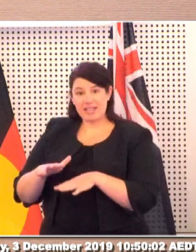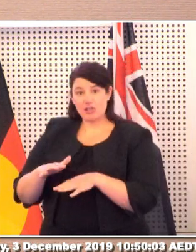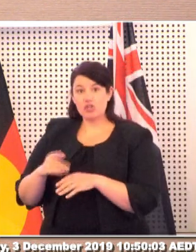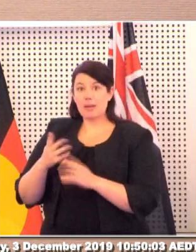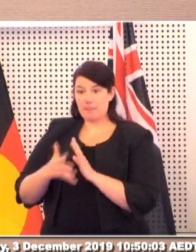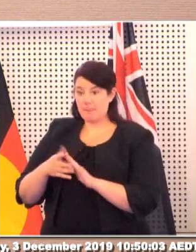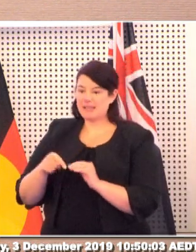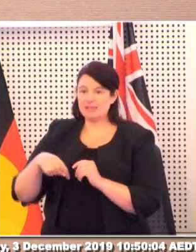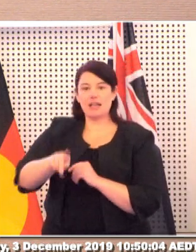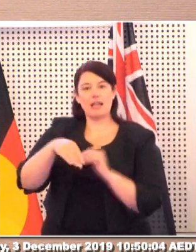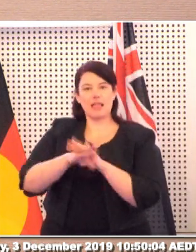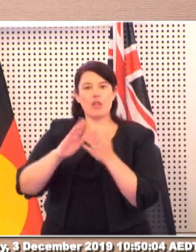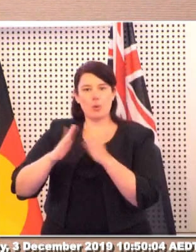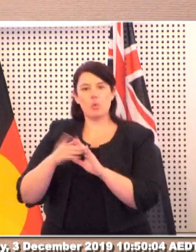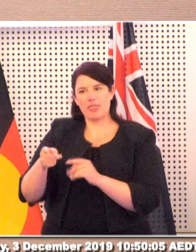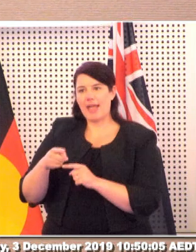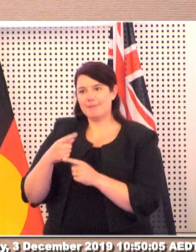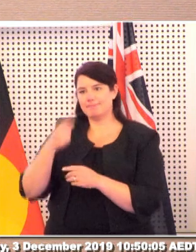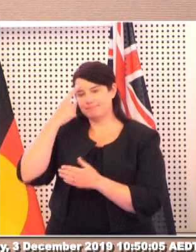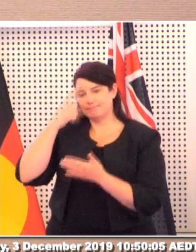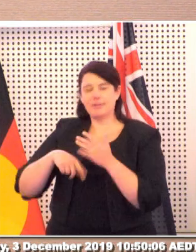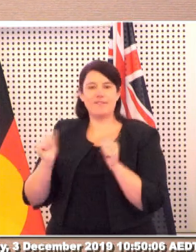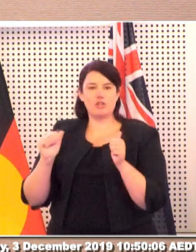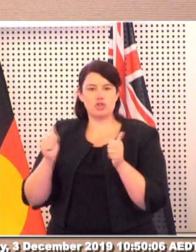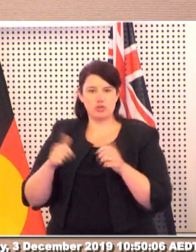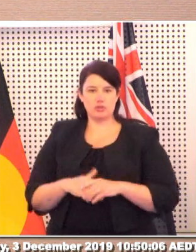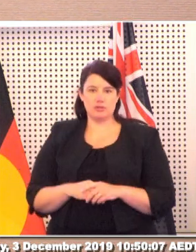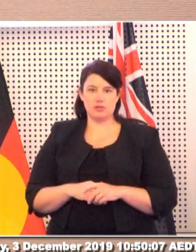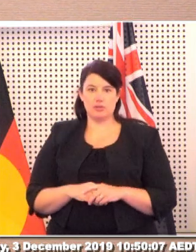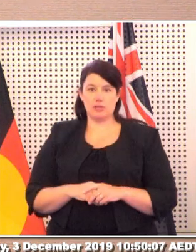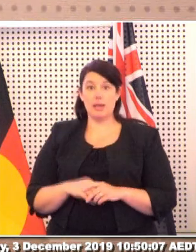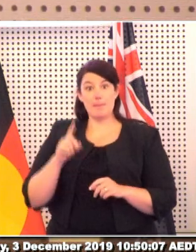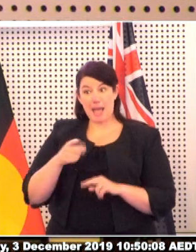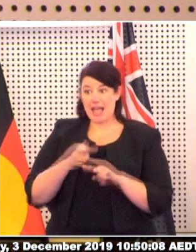any further regard. But we don’t seem to apply that same standard to people with disability.